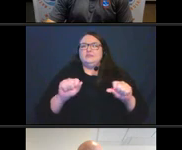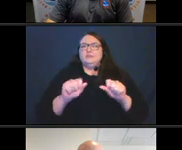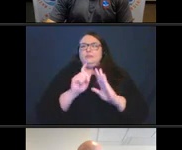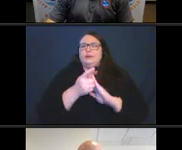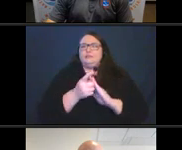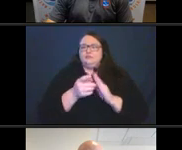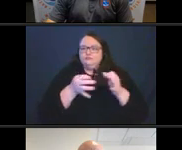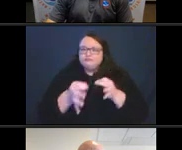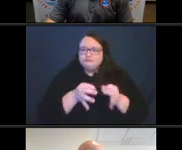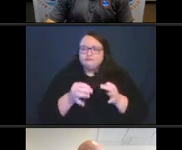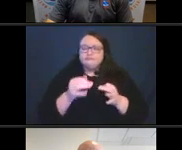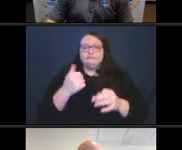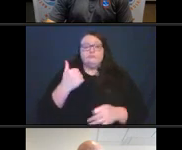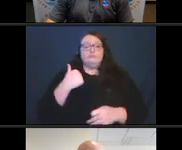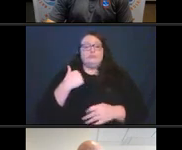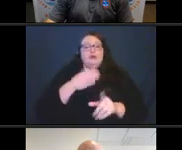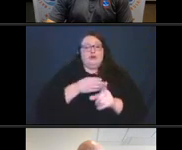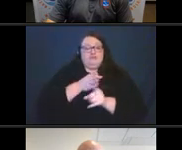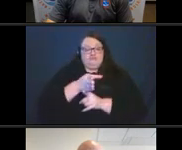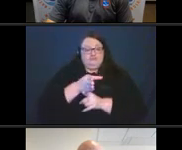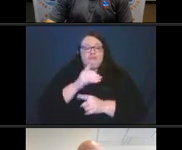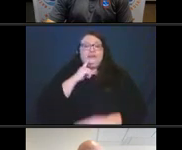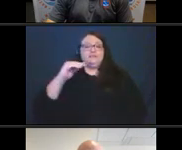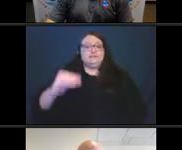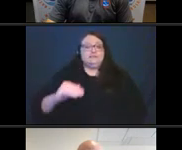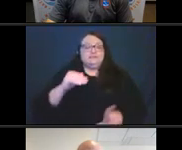I am a pediatrician by training. I've been working on issues related to